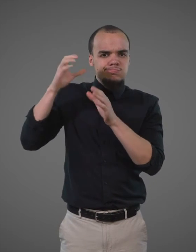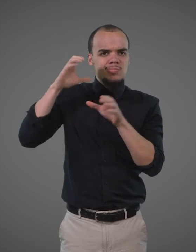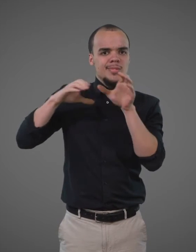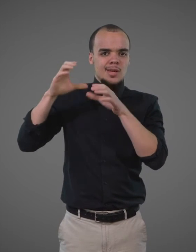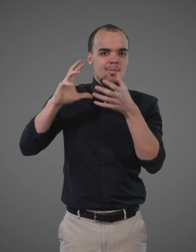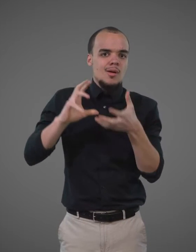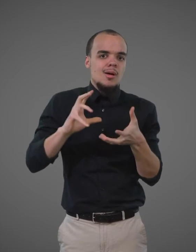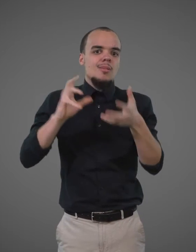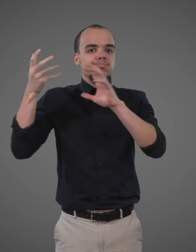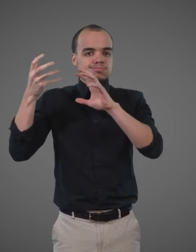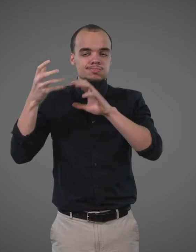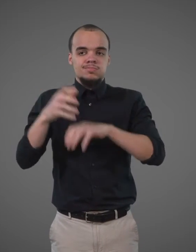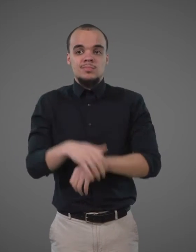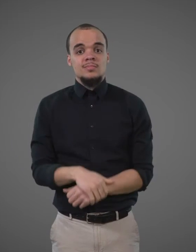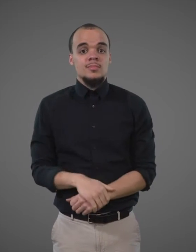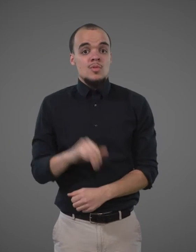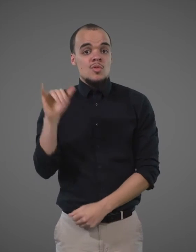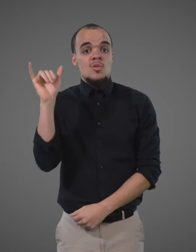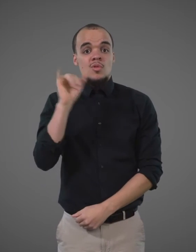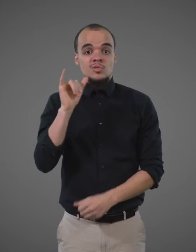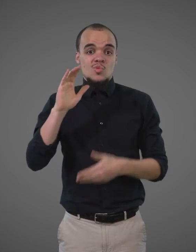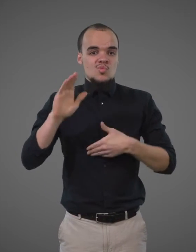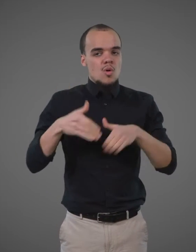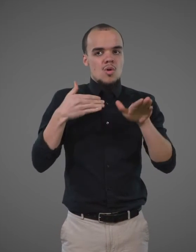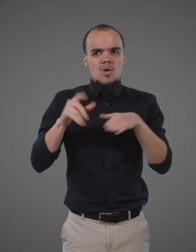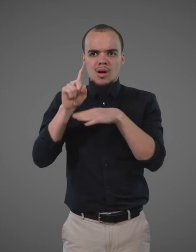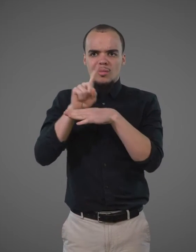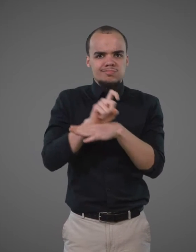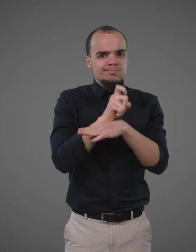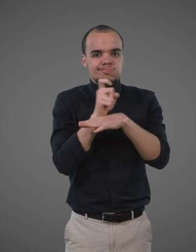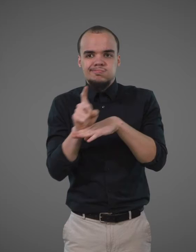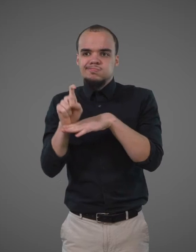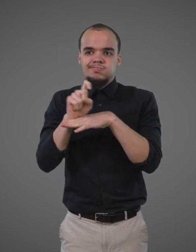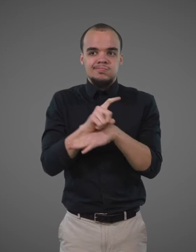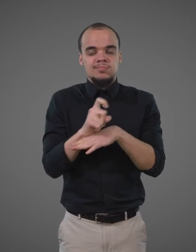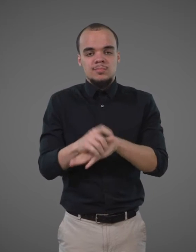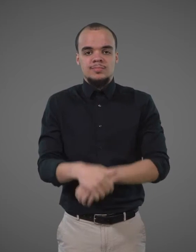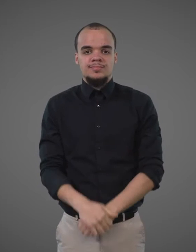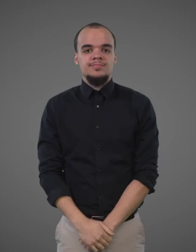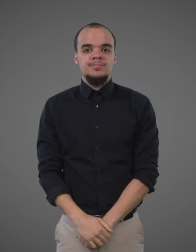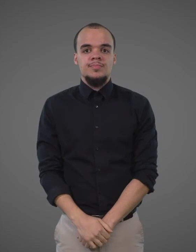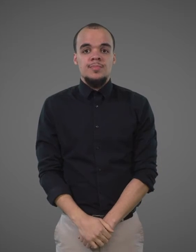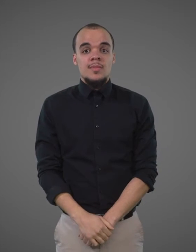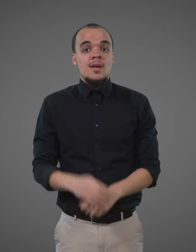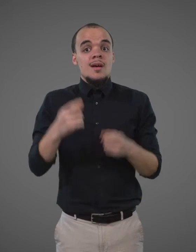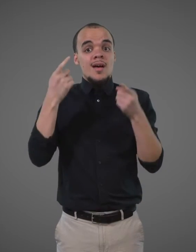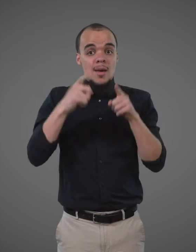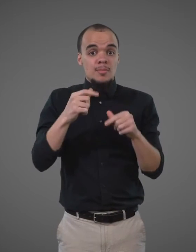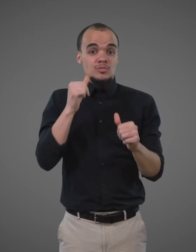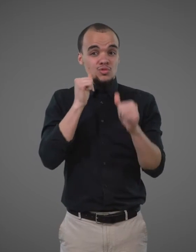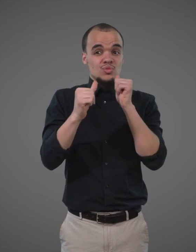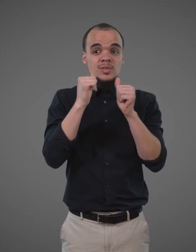Alcohol changes your brain chemistry and your behavior, you can lose your sense of balance.